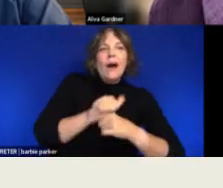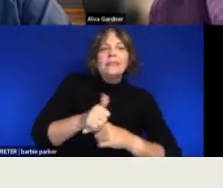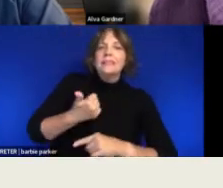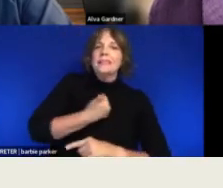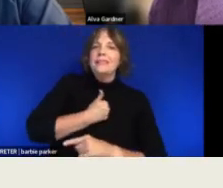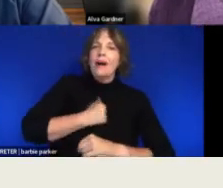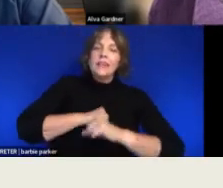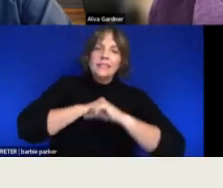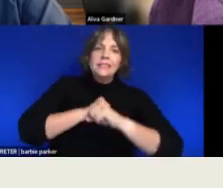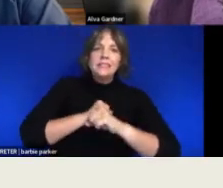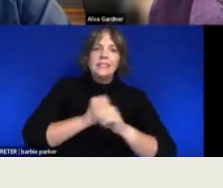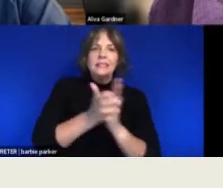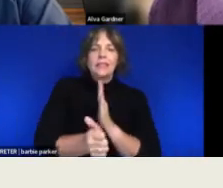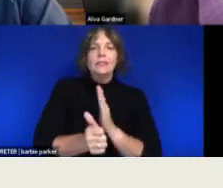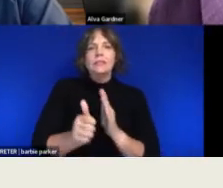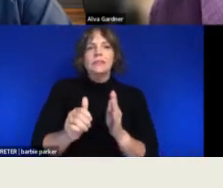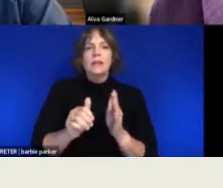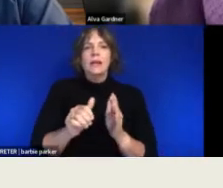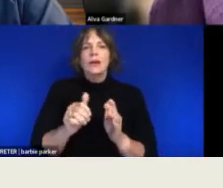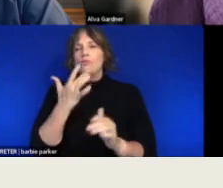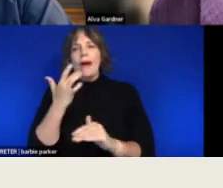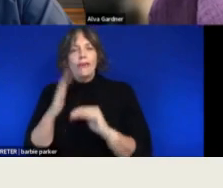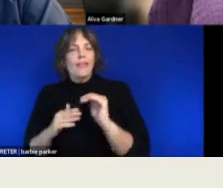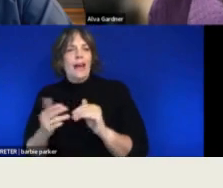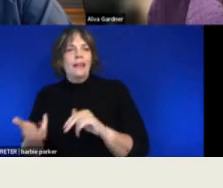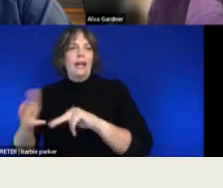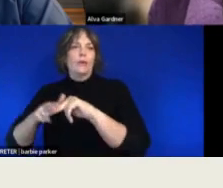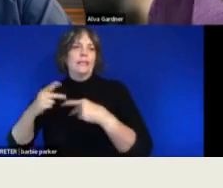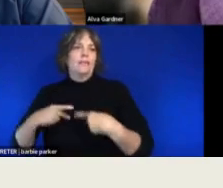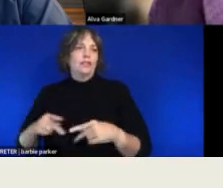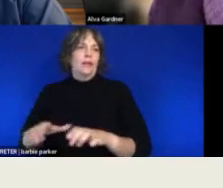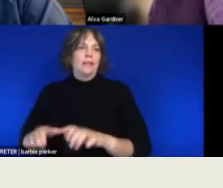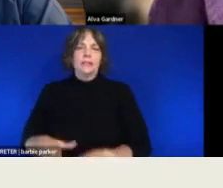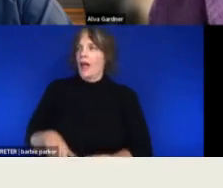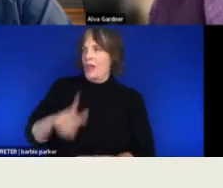physical activity. Let's look at, let's look great for school, rather than improve personal